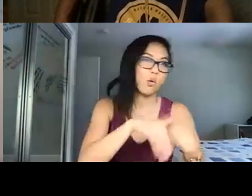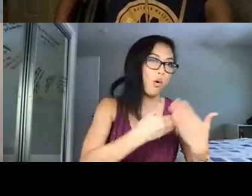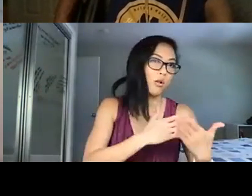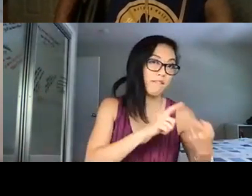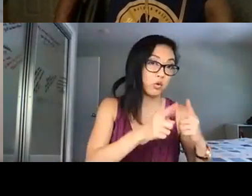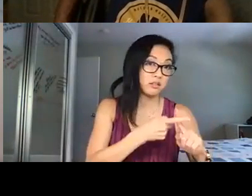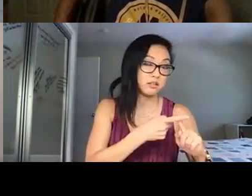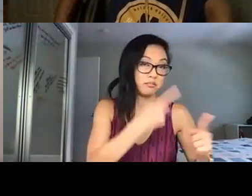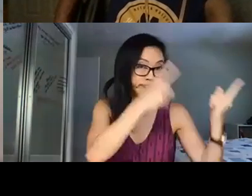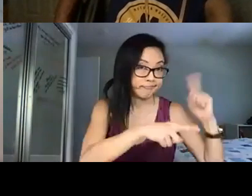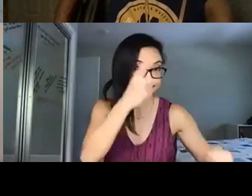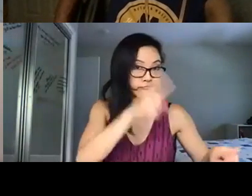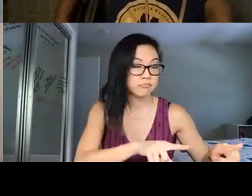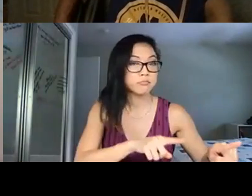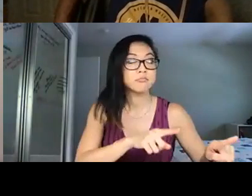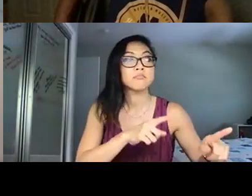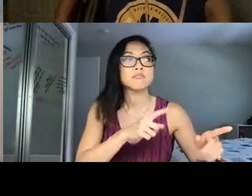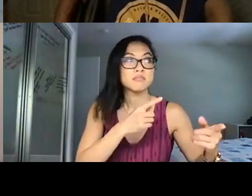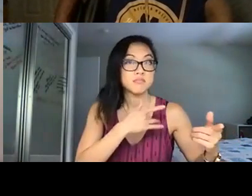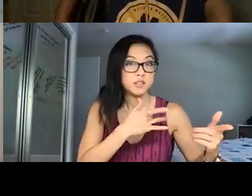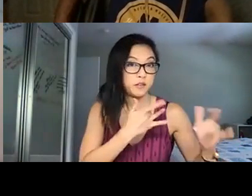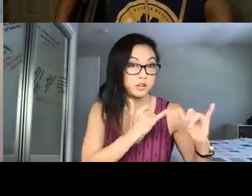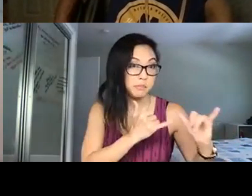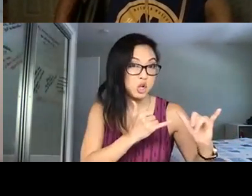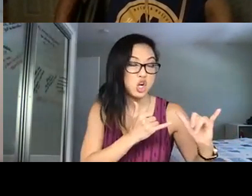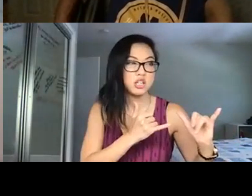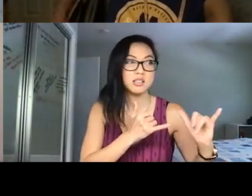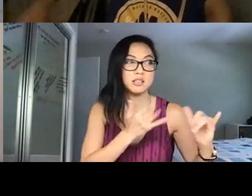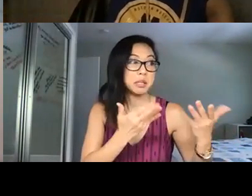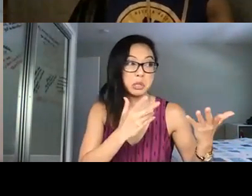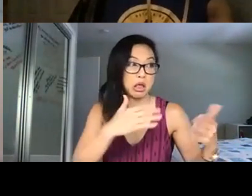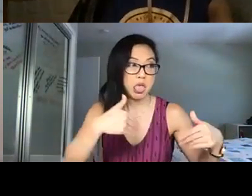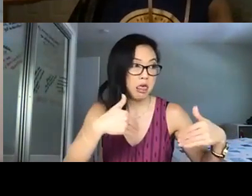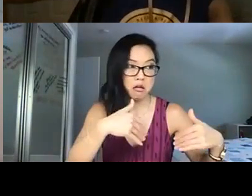we don't always have the solutions but we have that power to speak up.